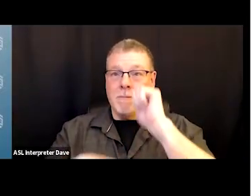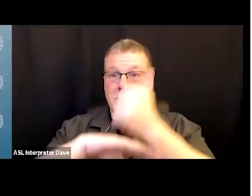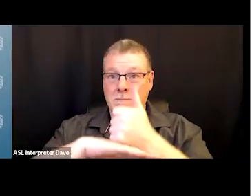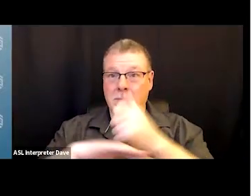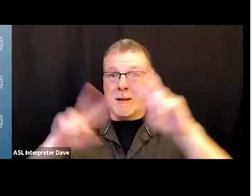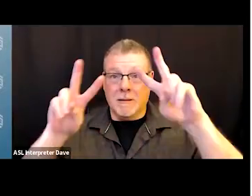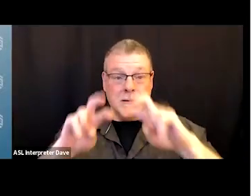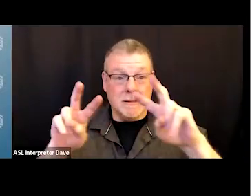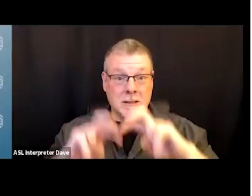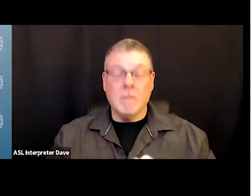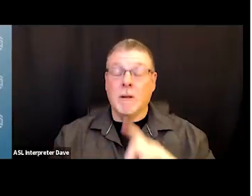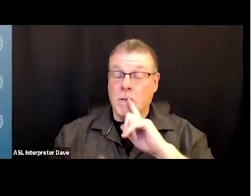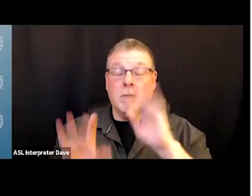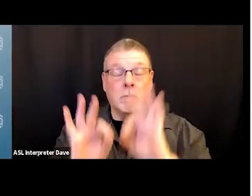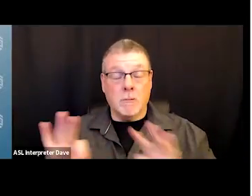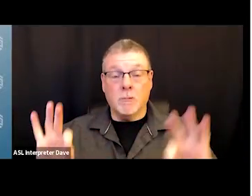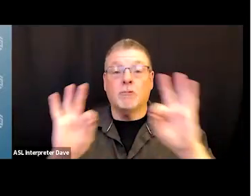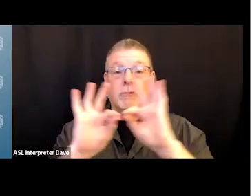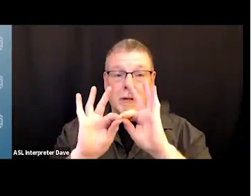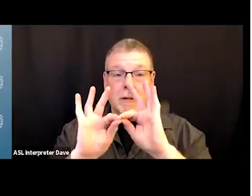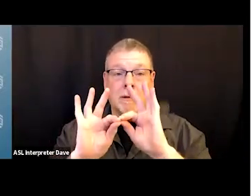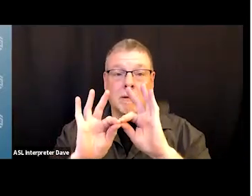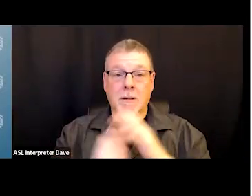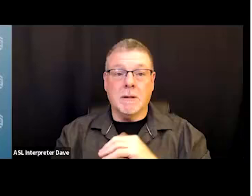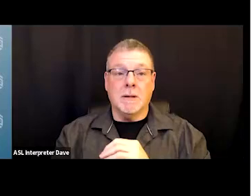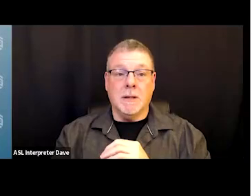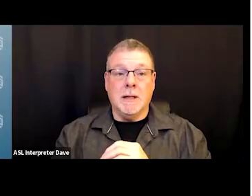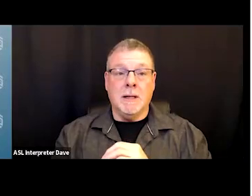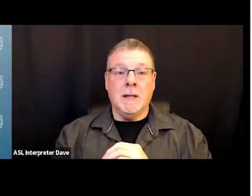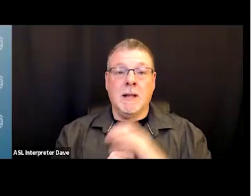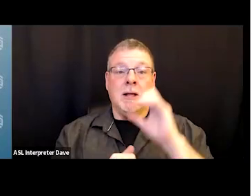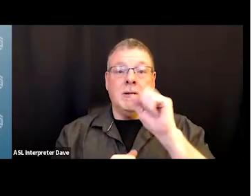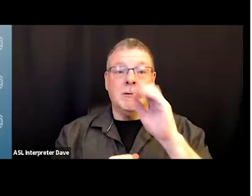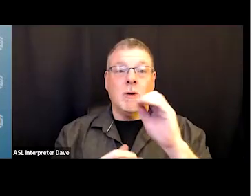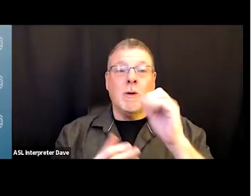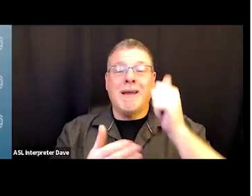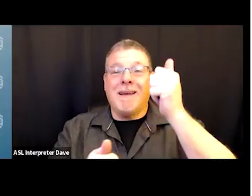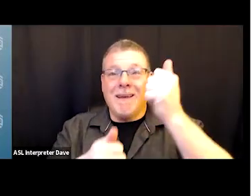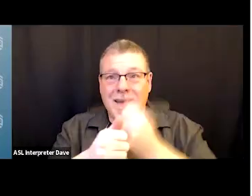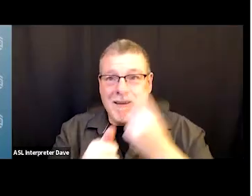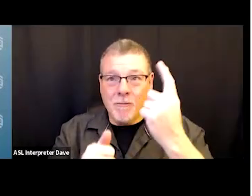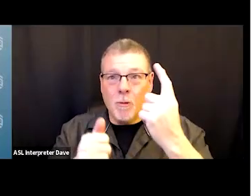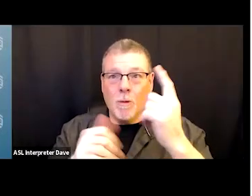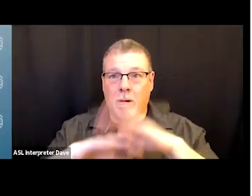is really critical so that everyone on the team, whether you're a clinician, a case manager or an officer,